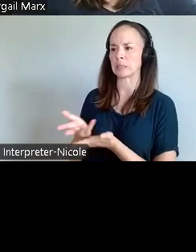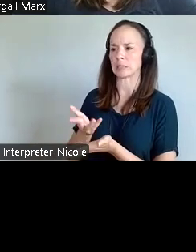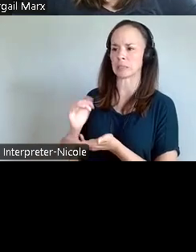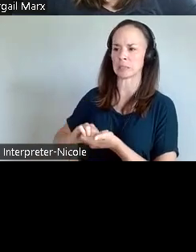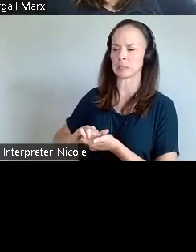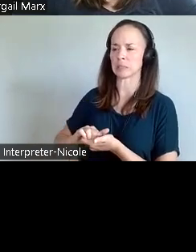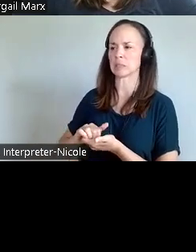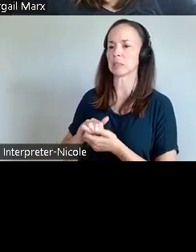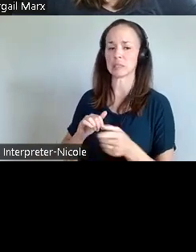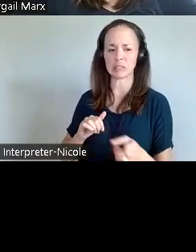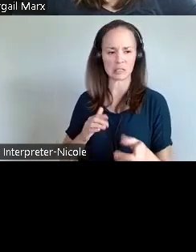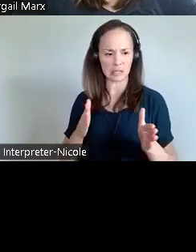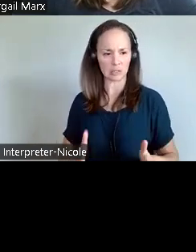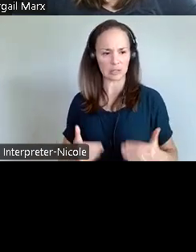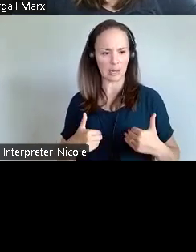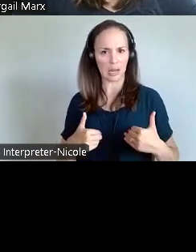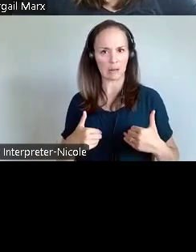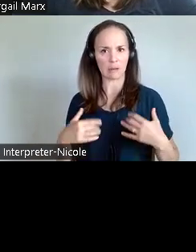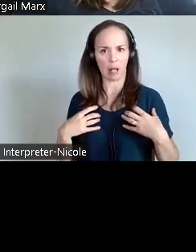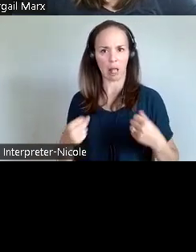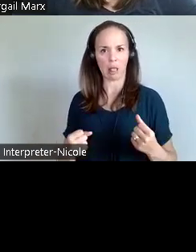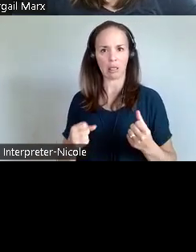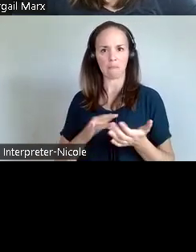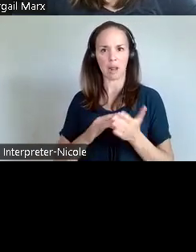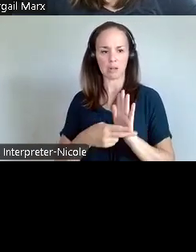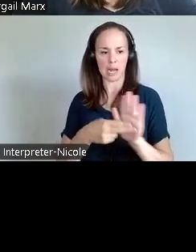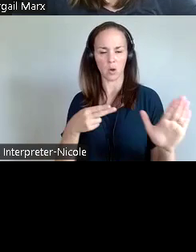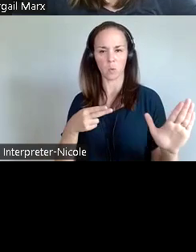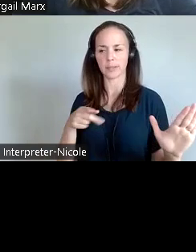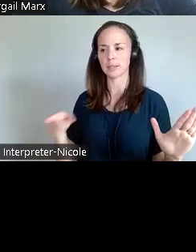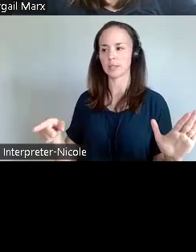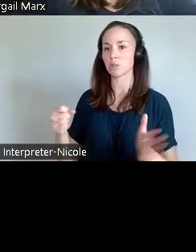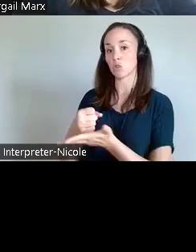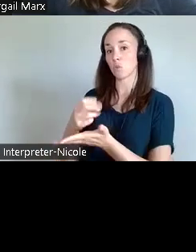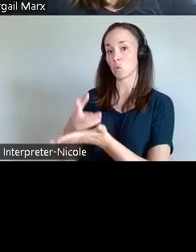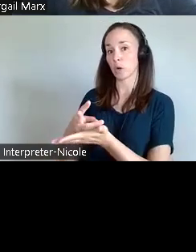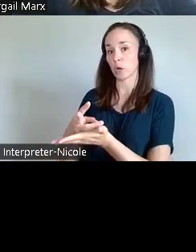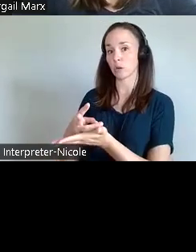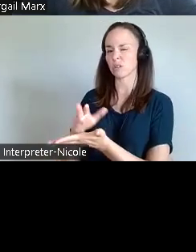of a medical diagnosis, and our school social workers have helped them apply